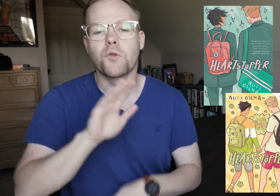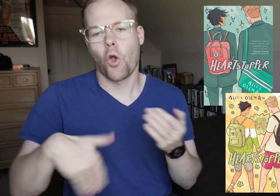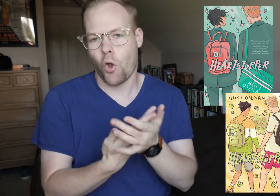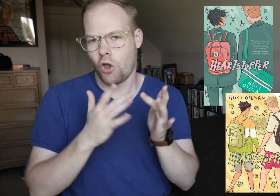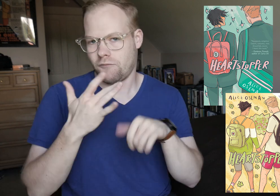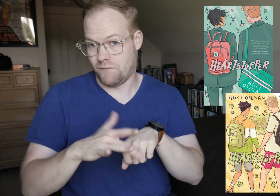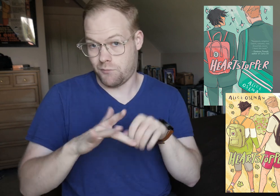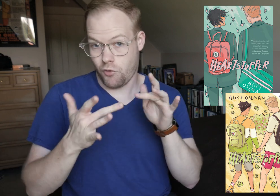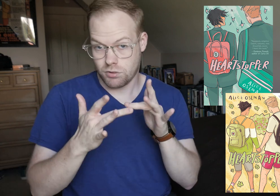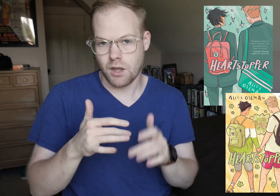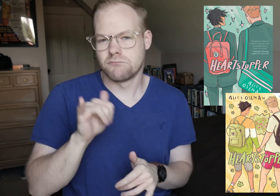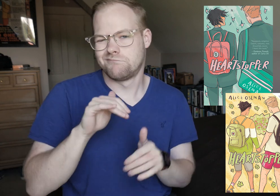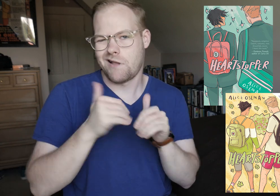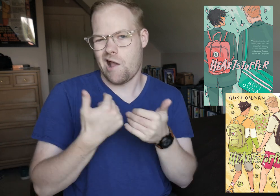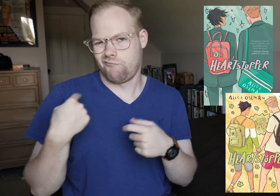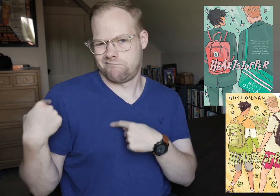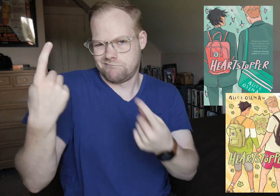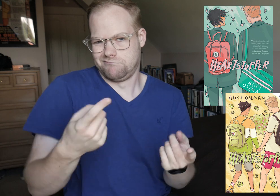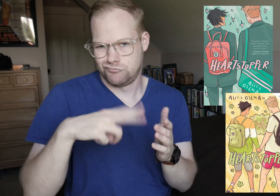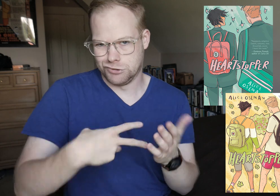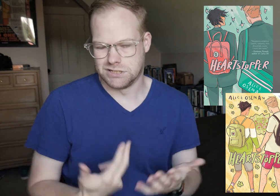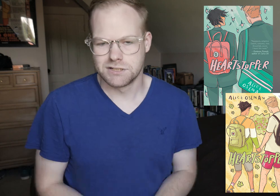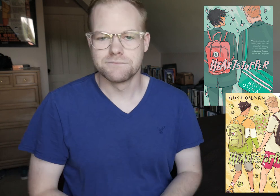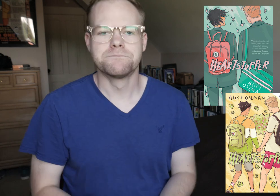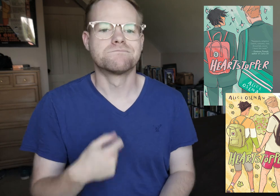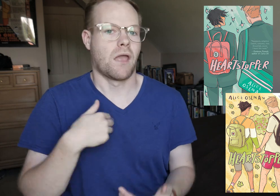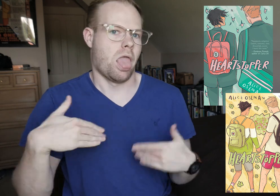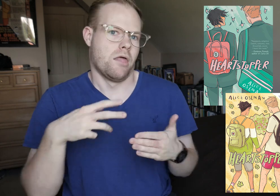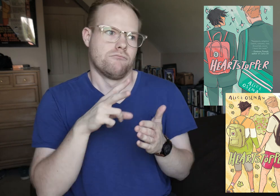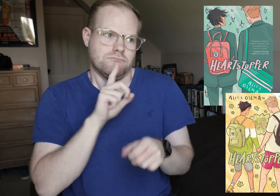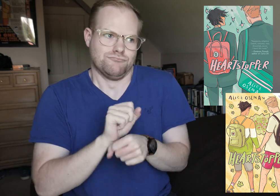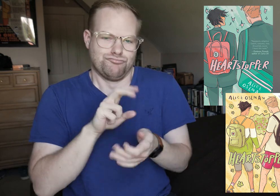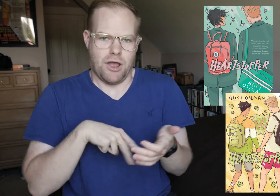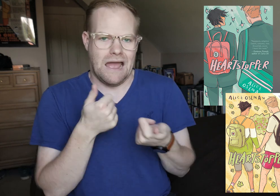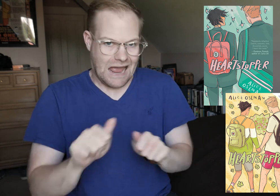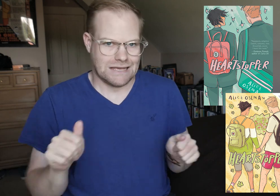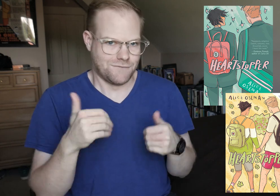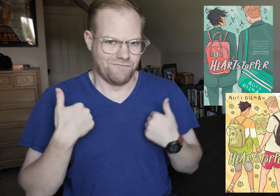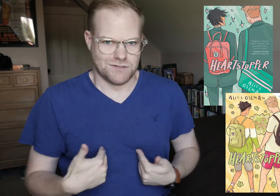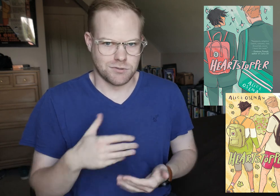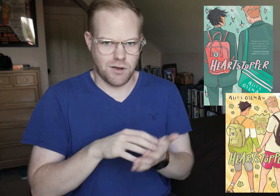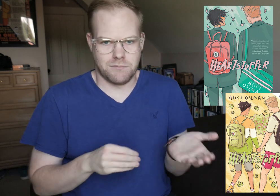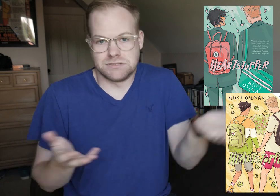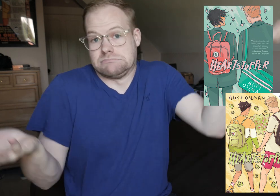All of this is available online, which is how I’ve been reading it. I haven’t actually read any physical copies. *shrugs*